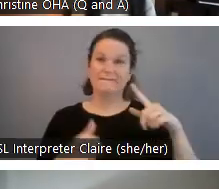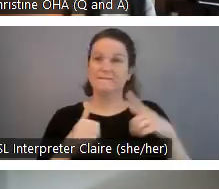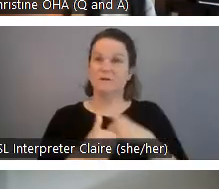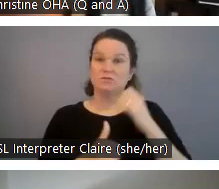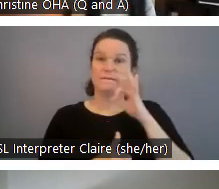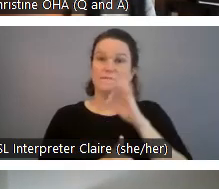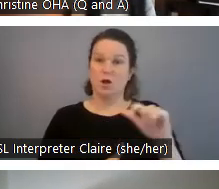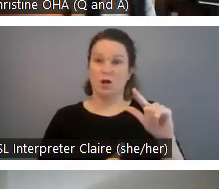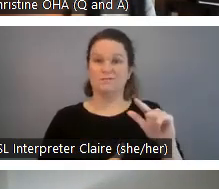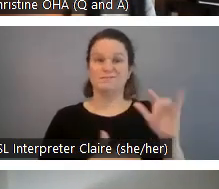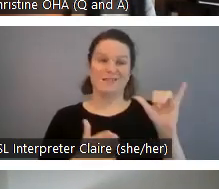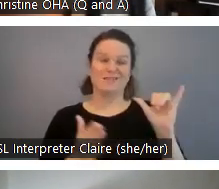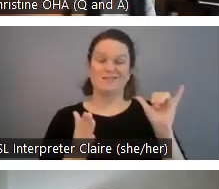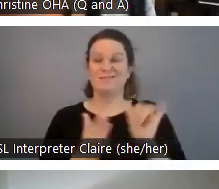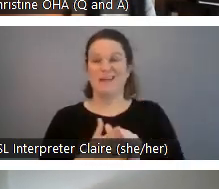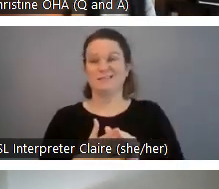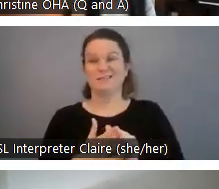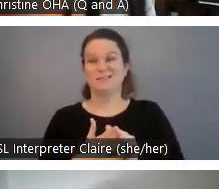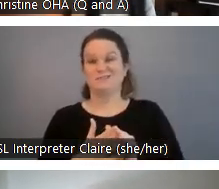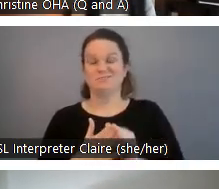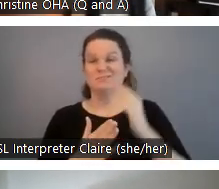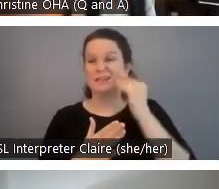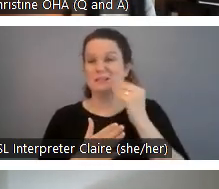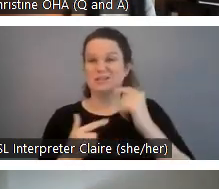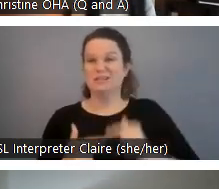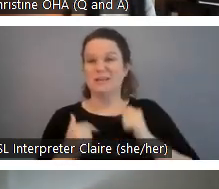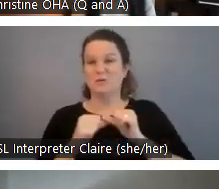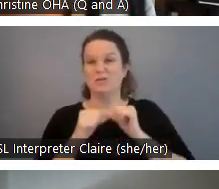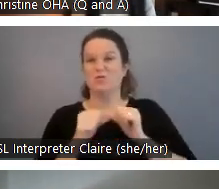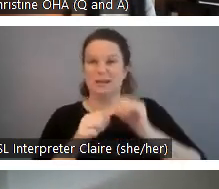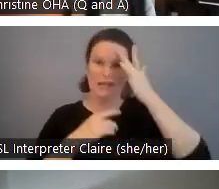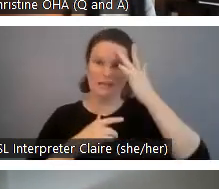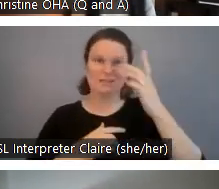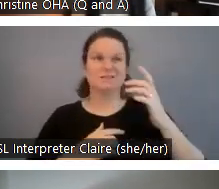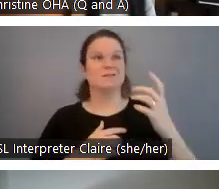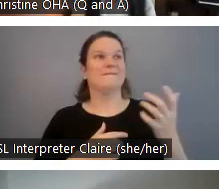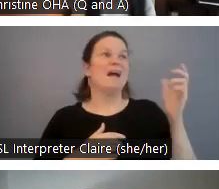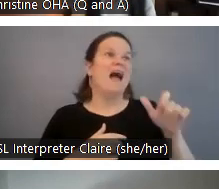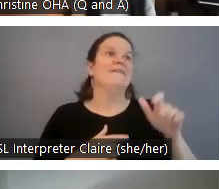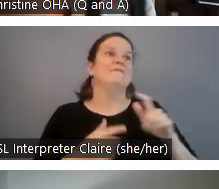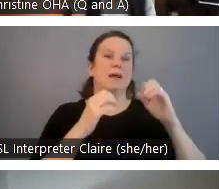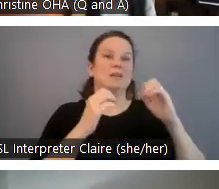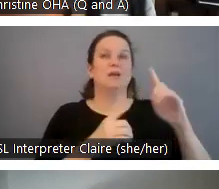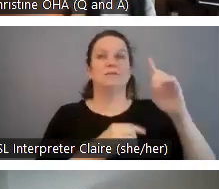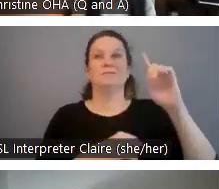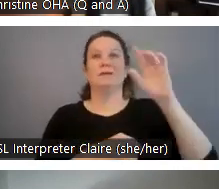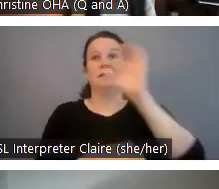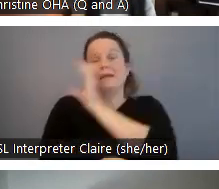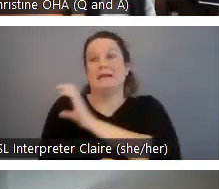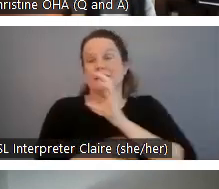is the nature of living with a chronic illness, is that you're always having to educate not just your clinicians, but